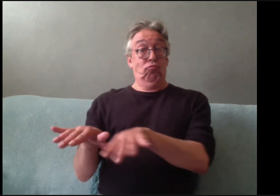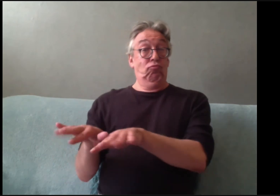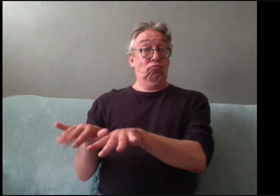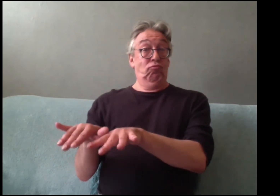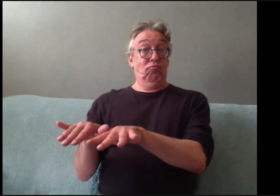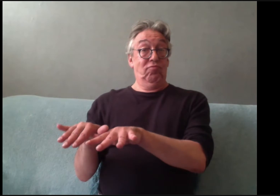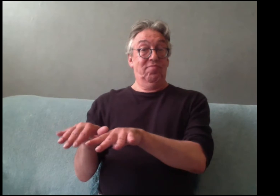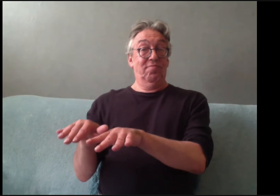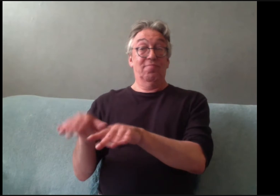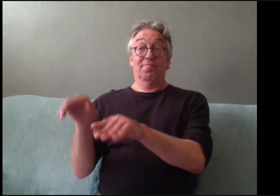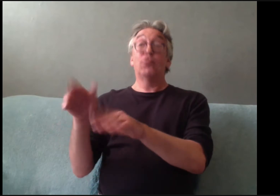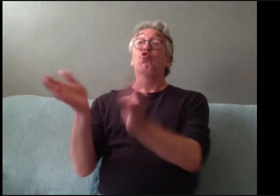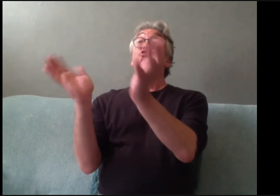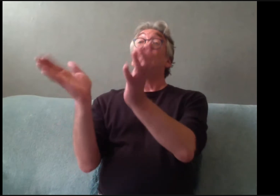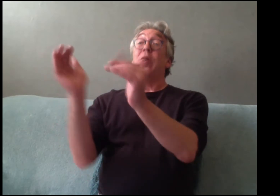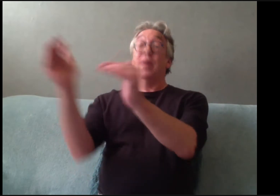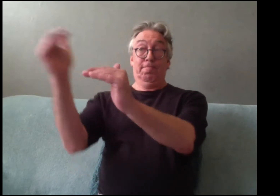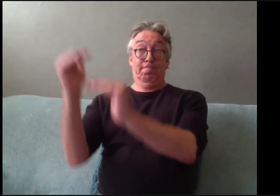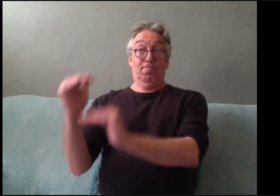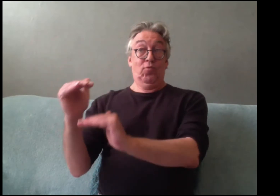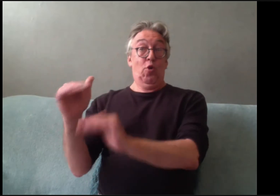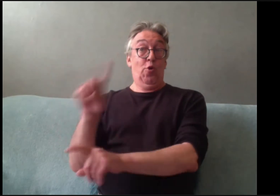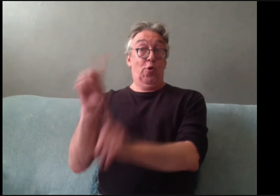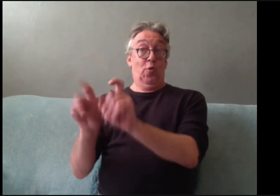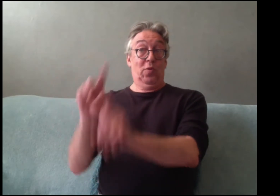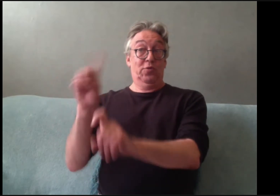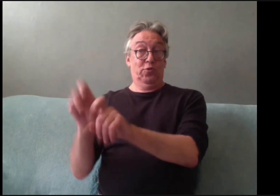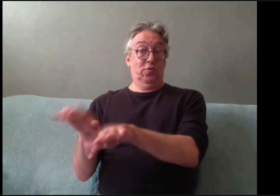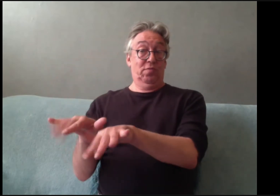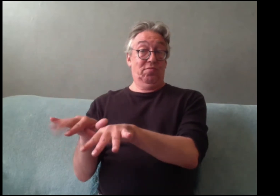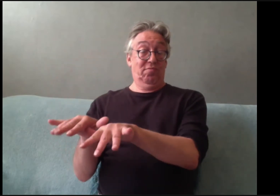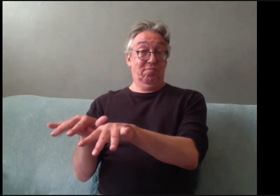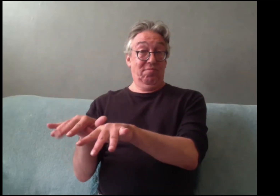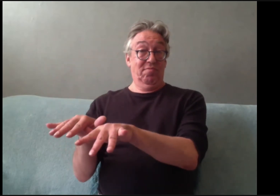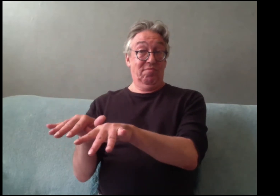These questions will be asked to the speakers during Q&A time.